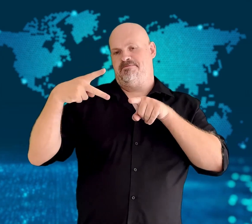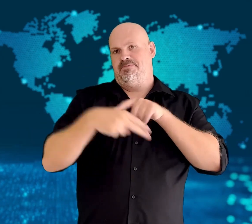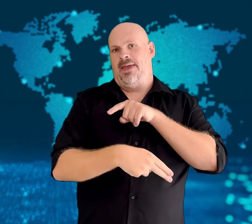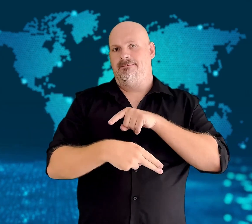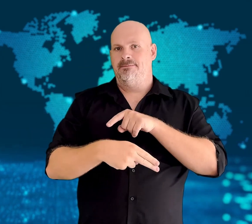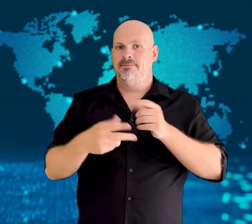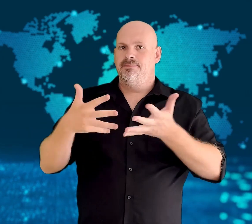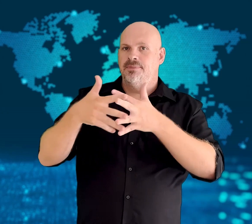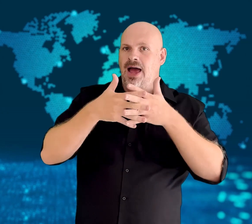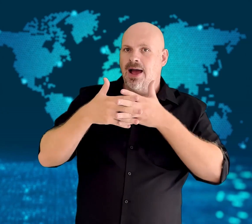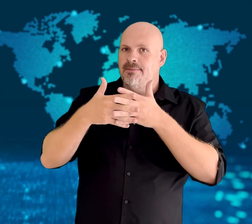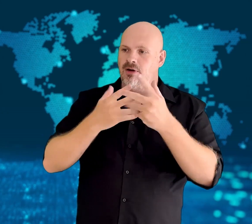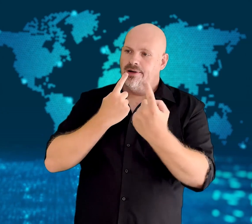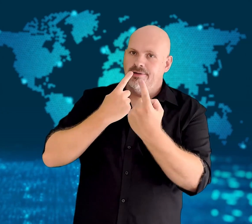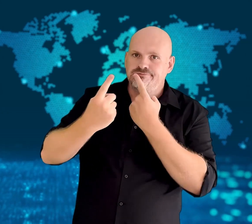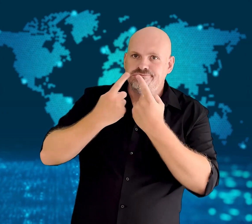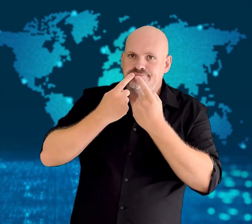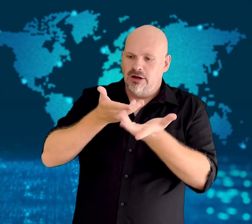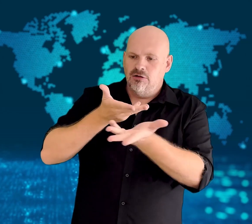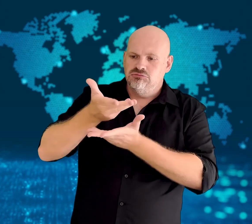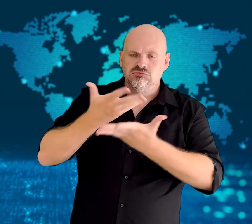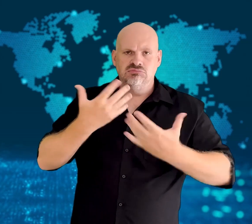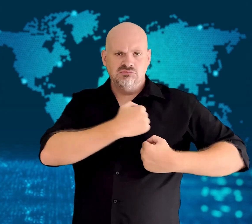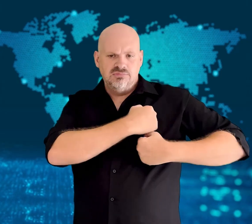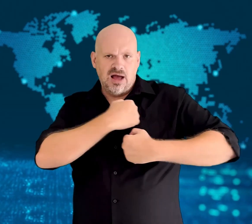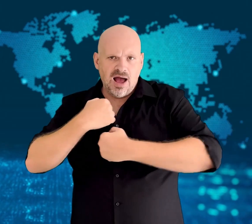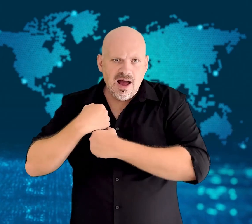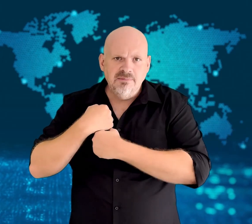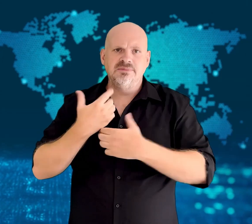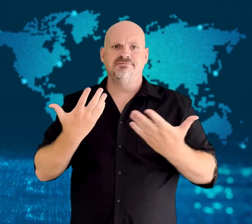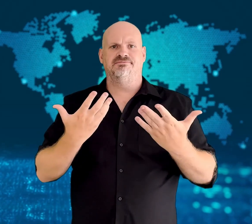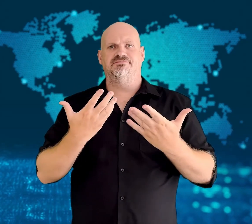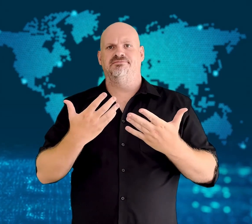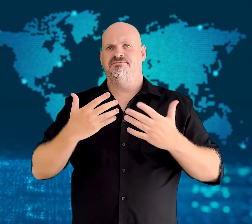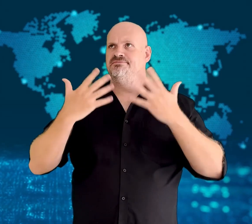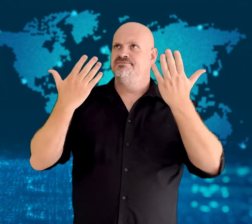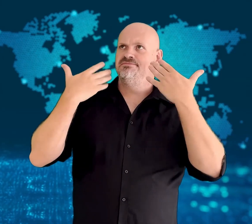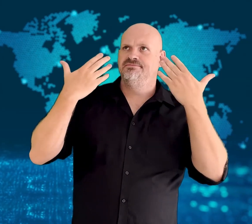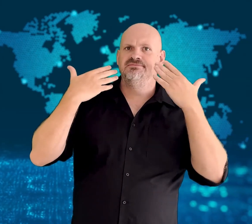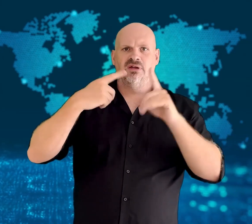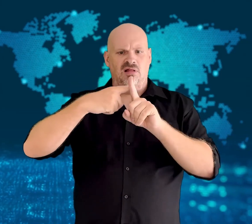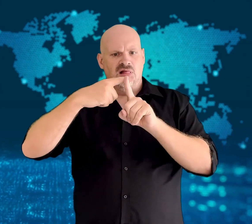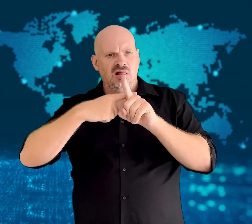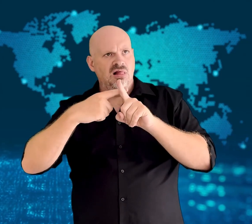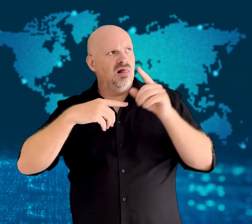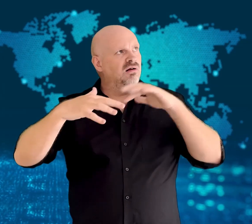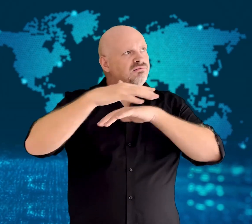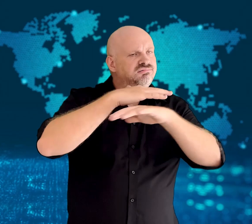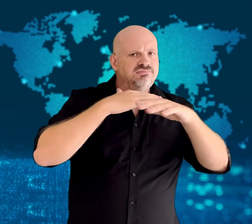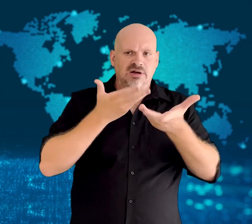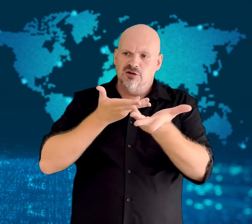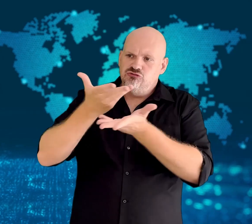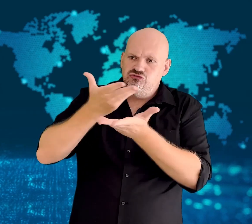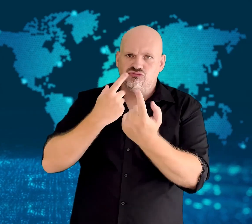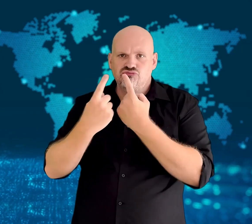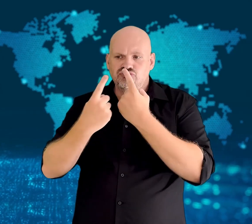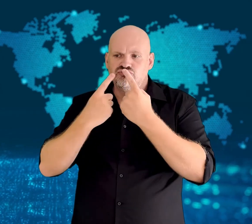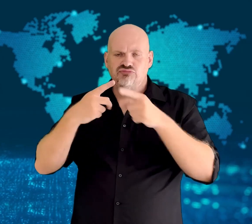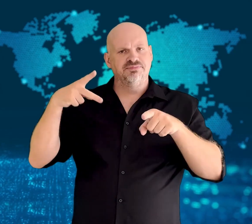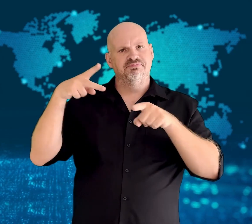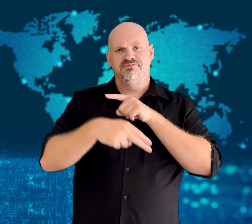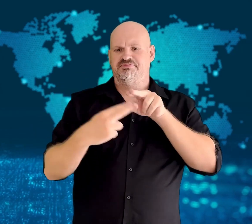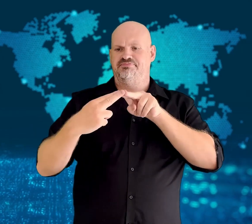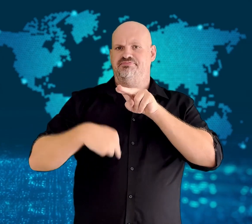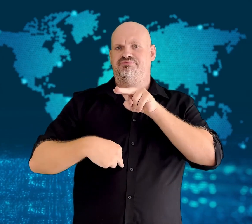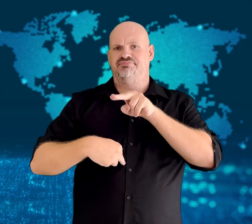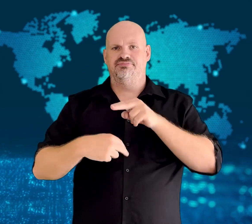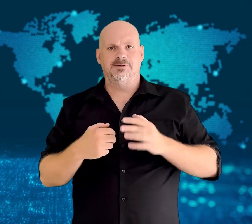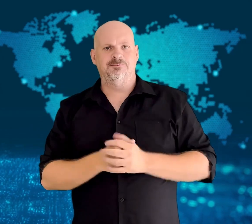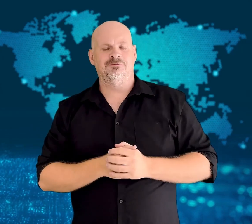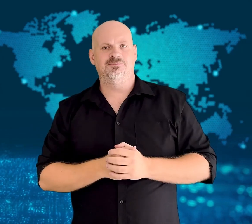They practiced anti-submarine operations and air-to-sea strikes